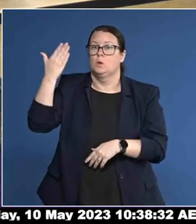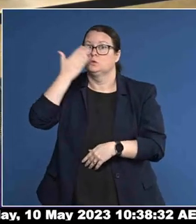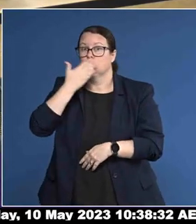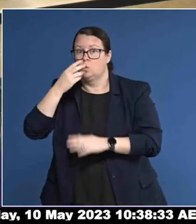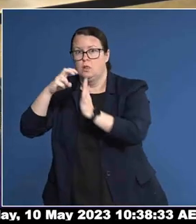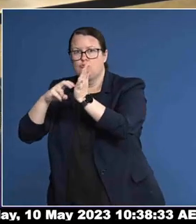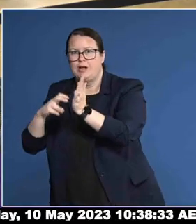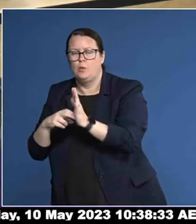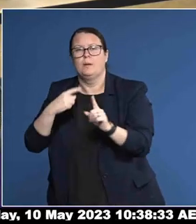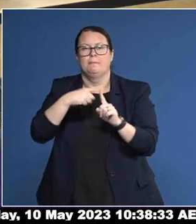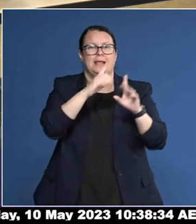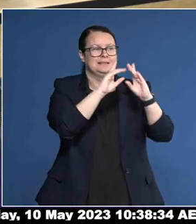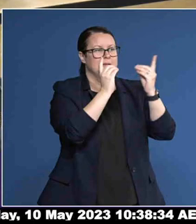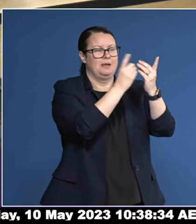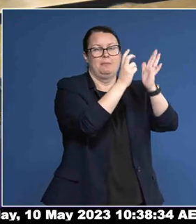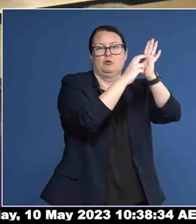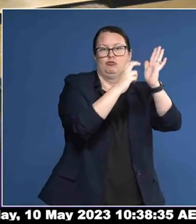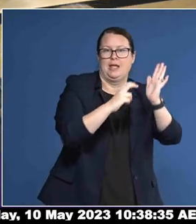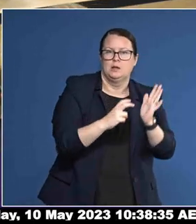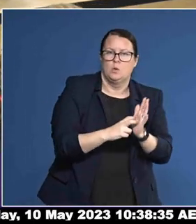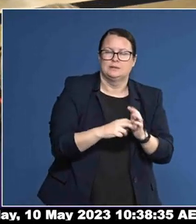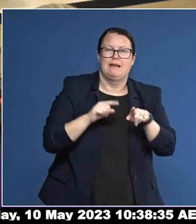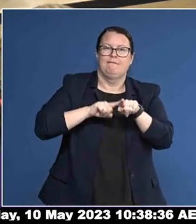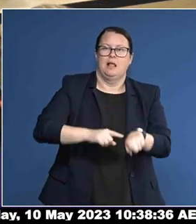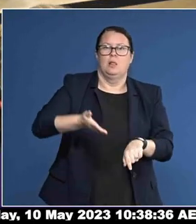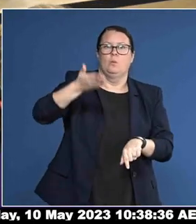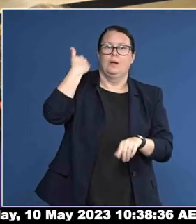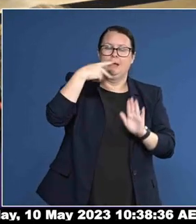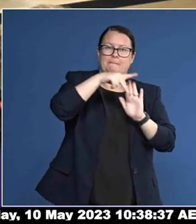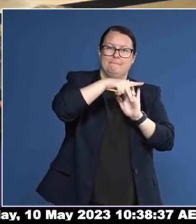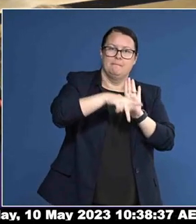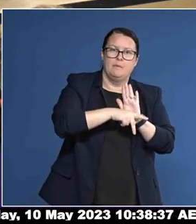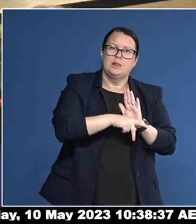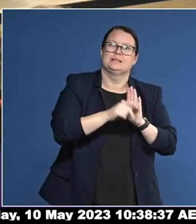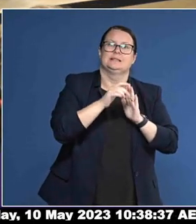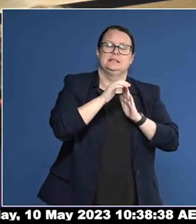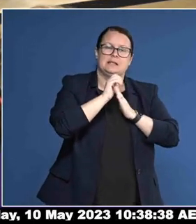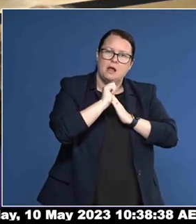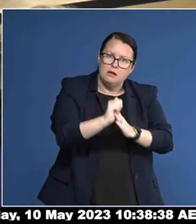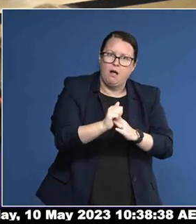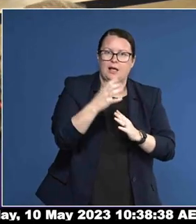policies and guidelines in place at the time that - you refer to them as Young Person 1